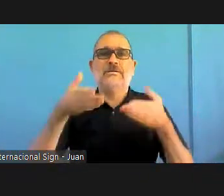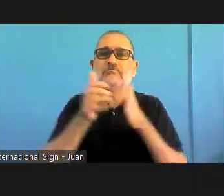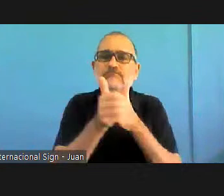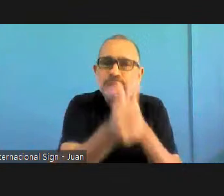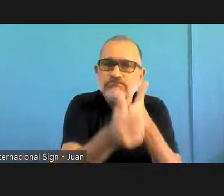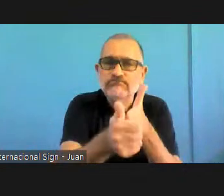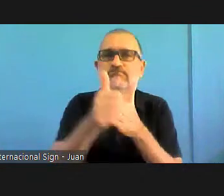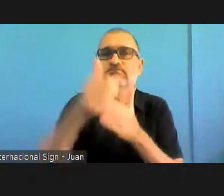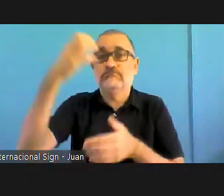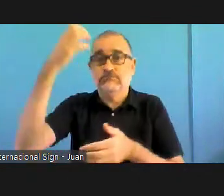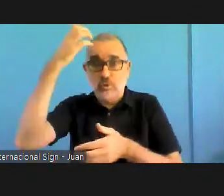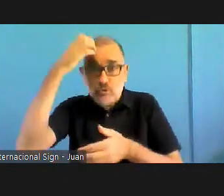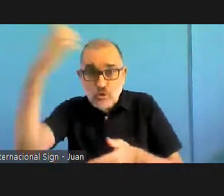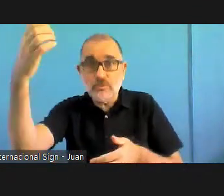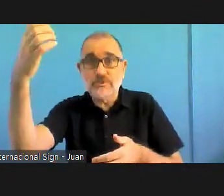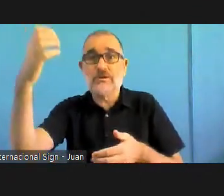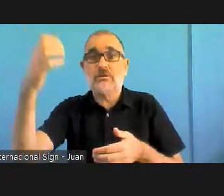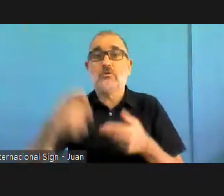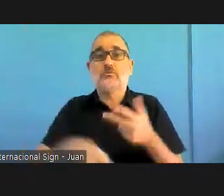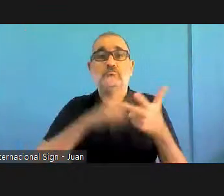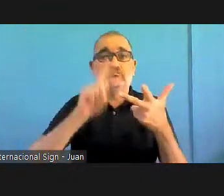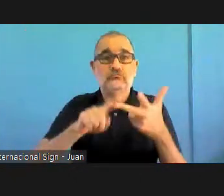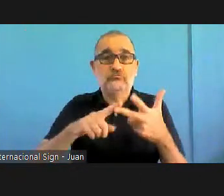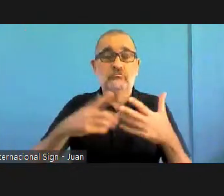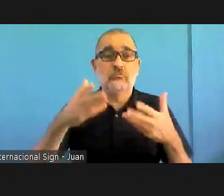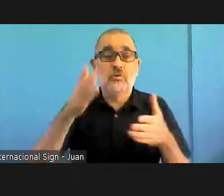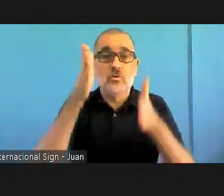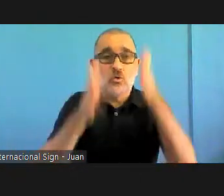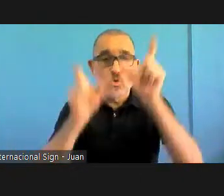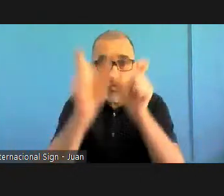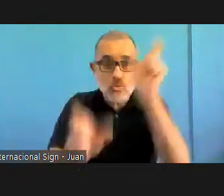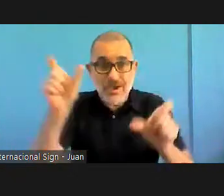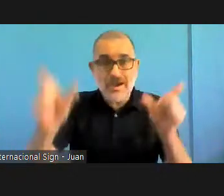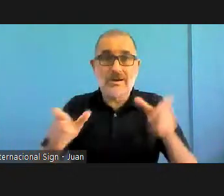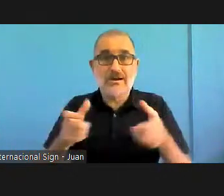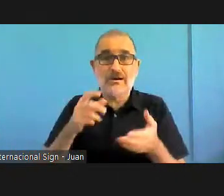And I'm gonna take us through each of those very quickly.